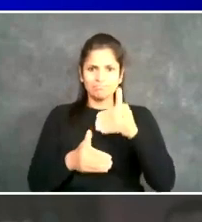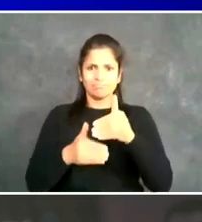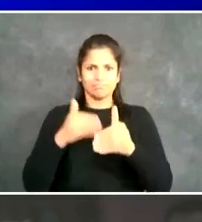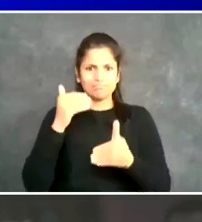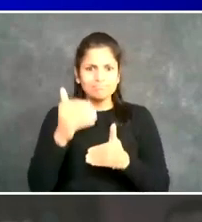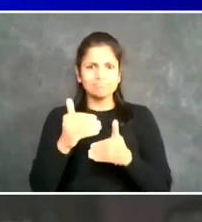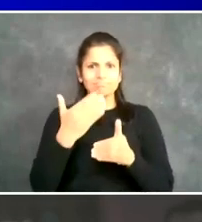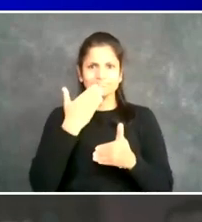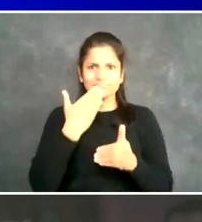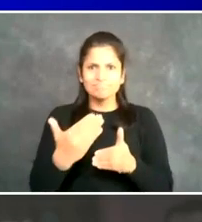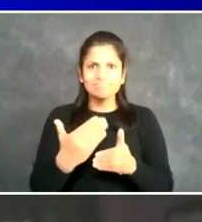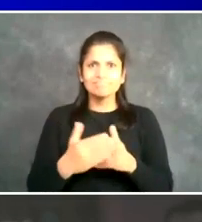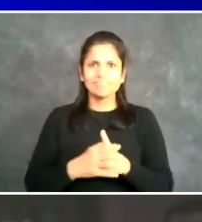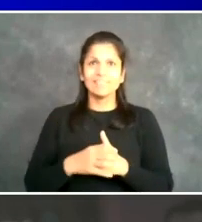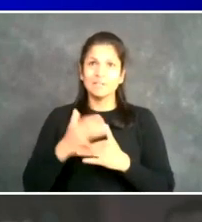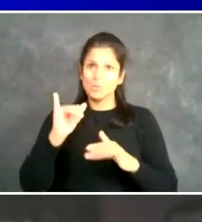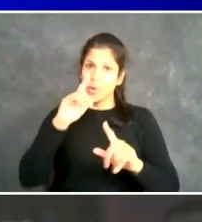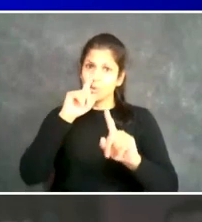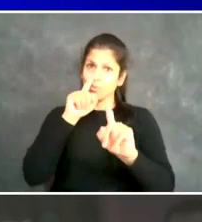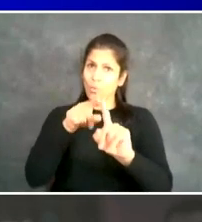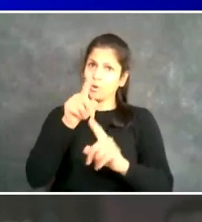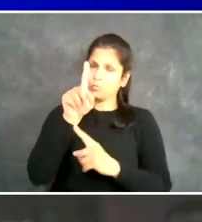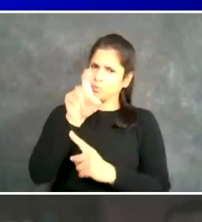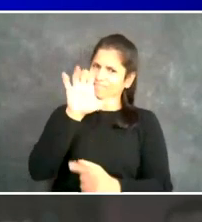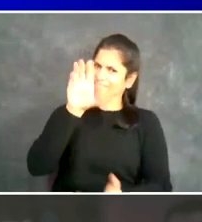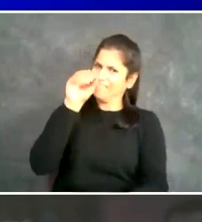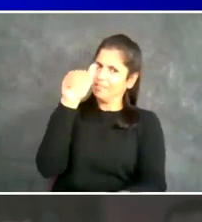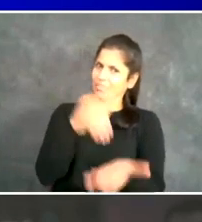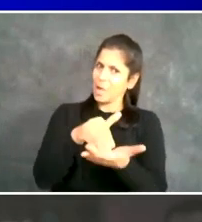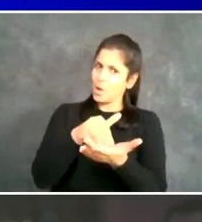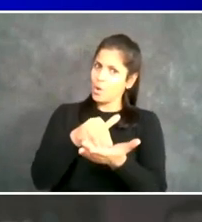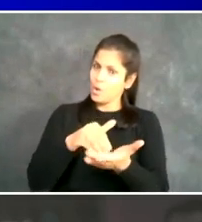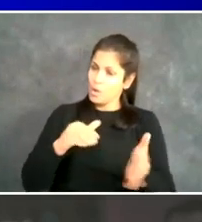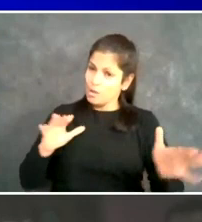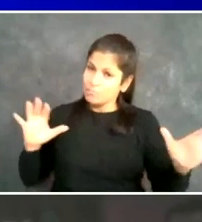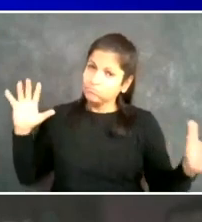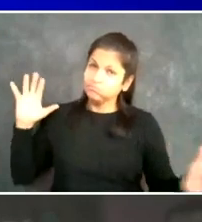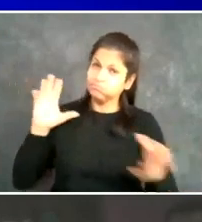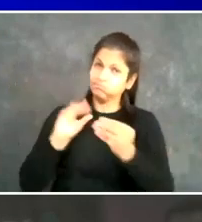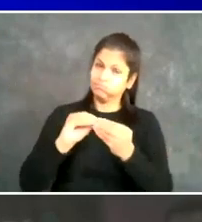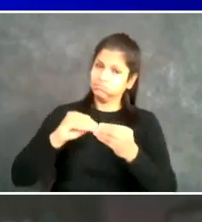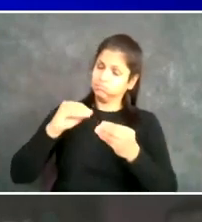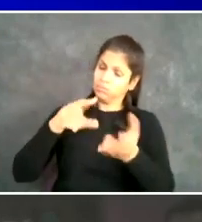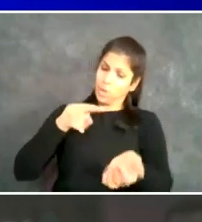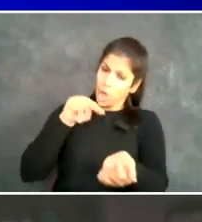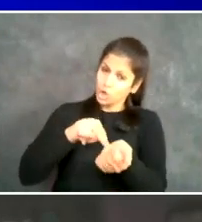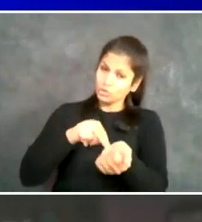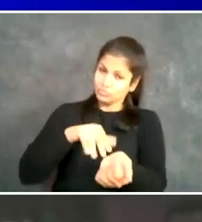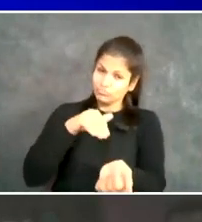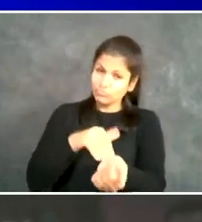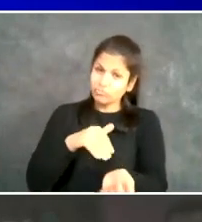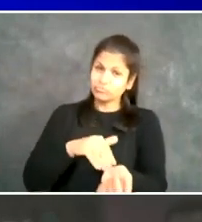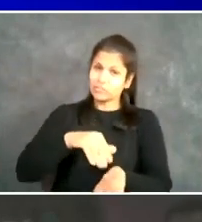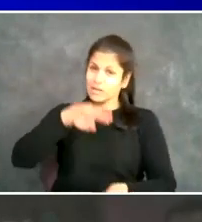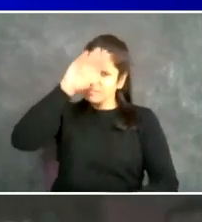HUGE INITIATIVE. THE GOAL IS TO REACH 150,000 OF